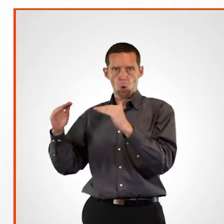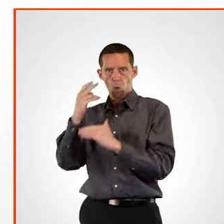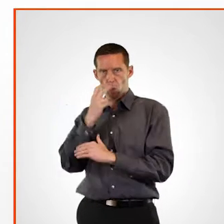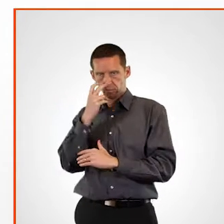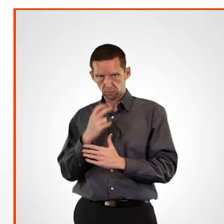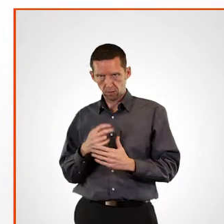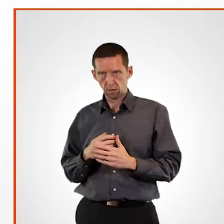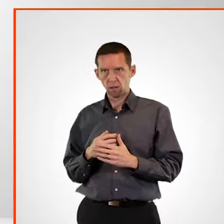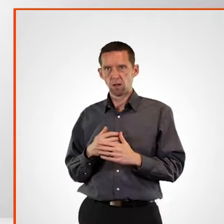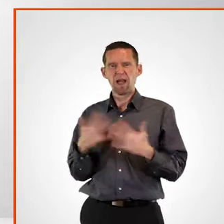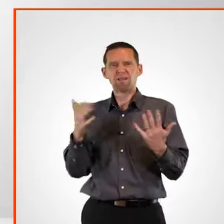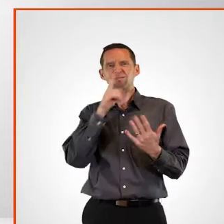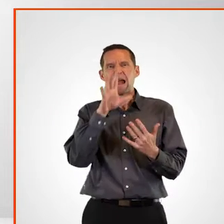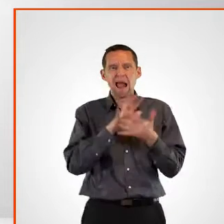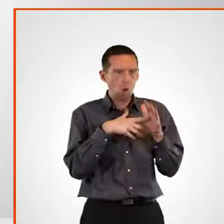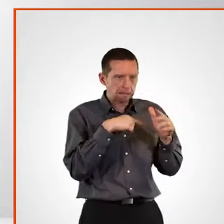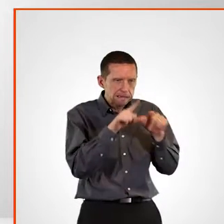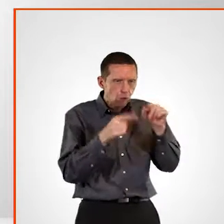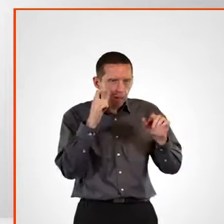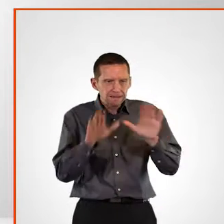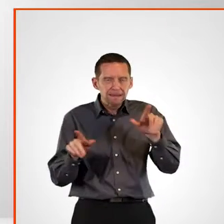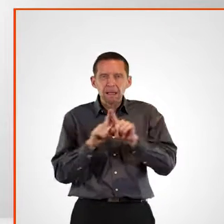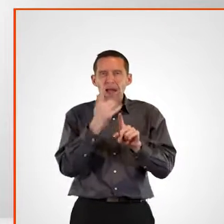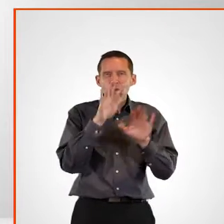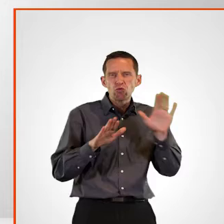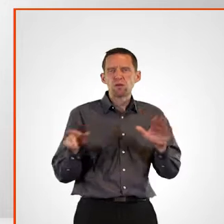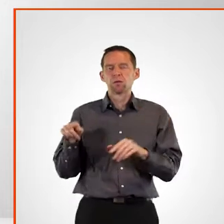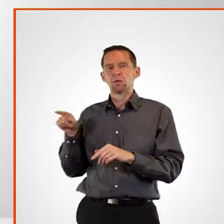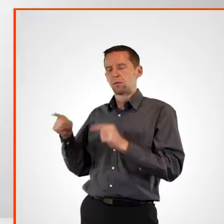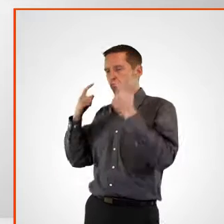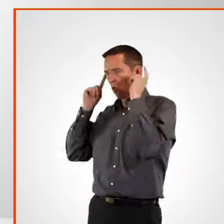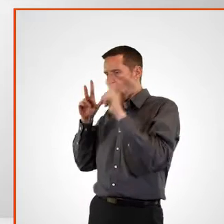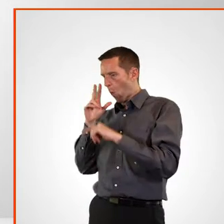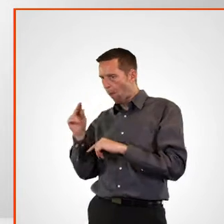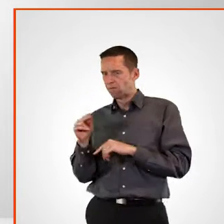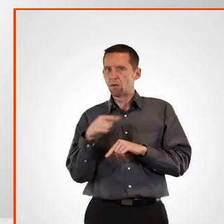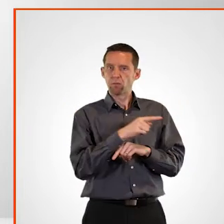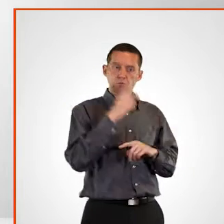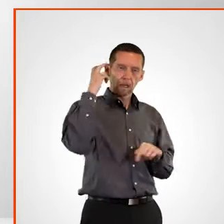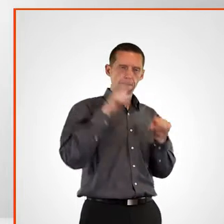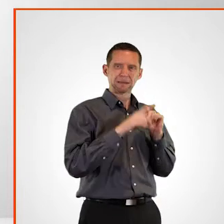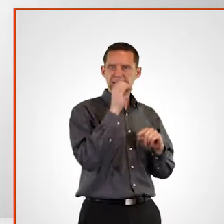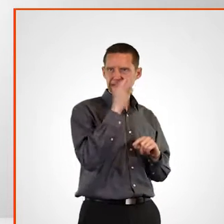and that's just the challenge of recruiting kiddies that are similar. They were about 12 and the other group was closer to 10.